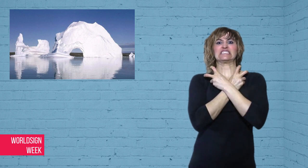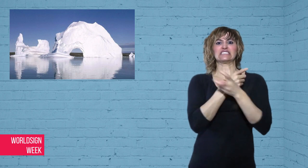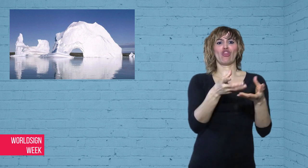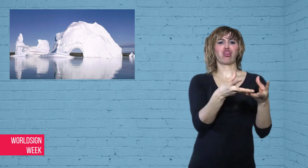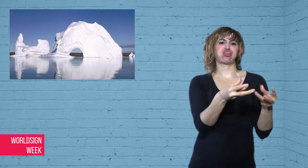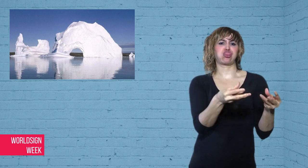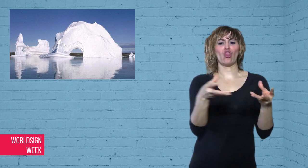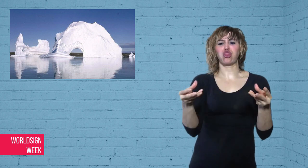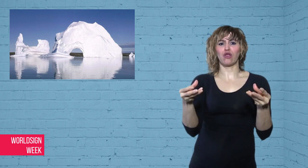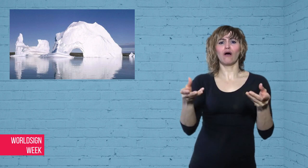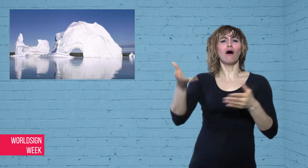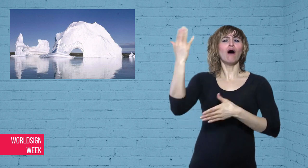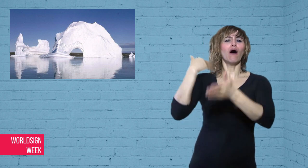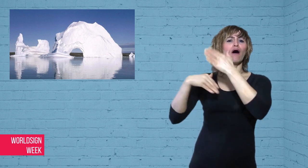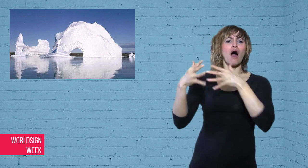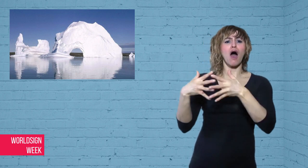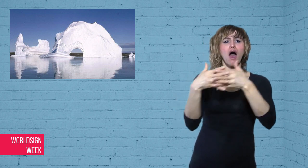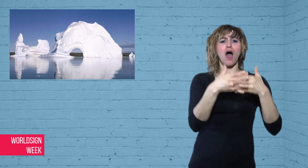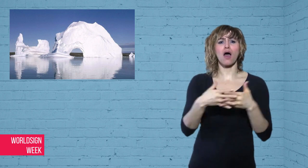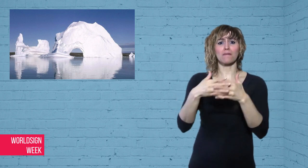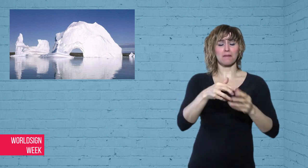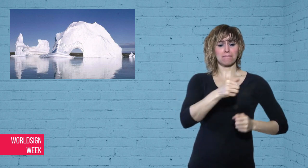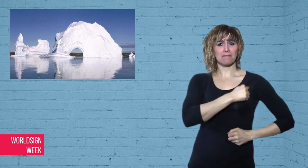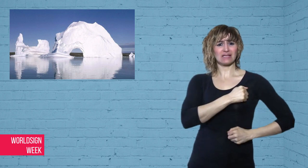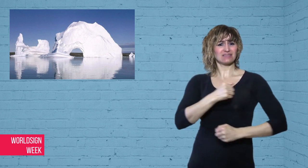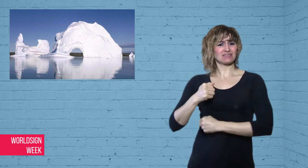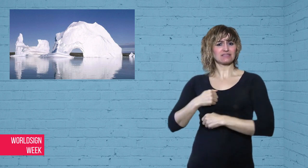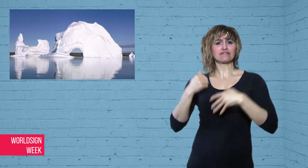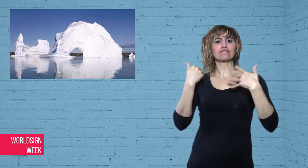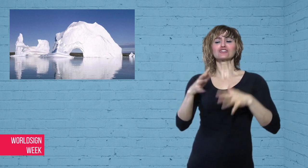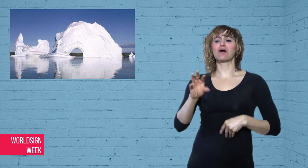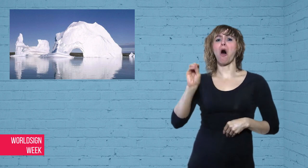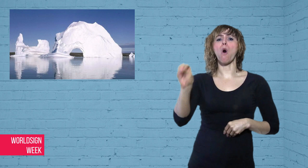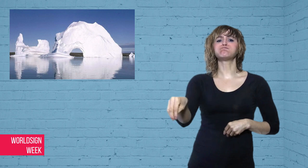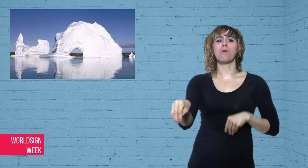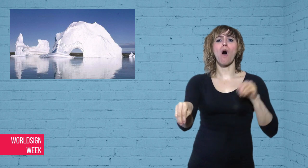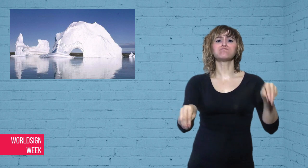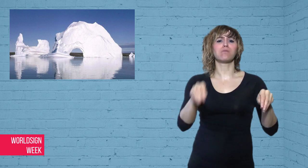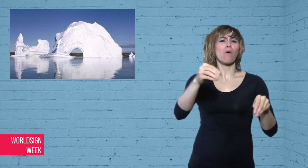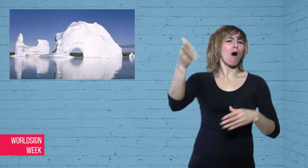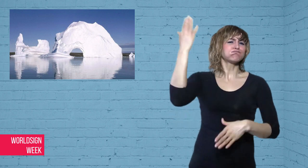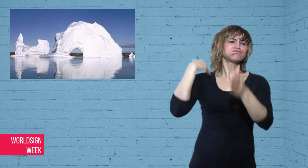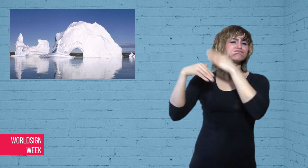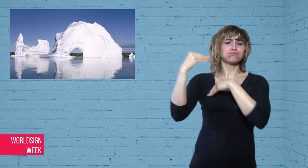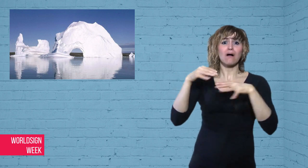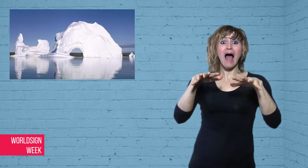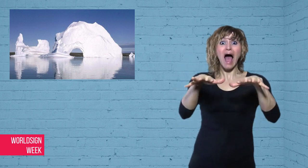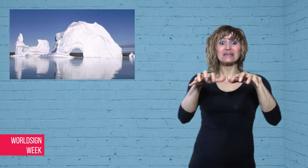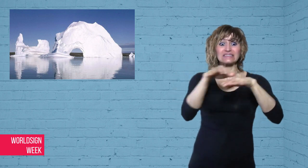melt toxic waste buried by the